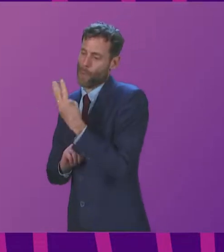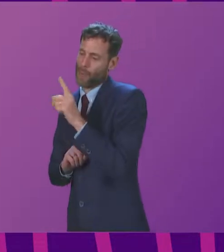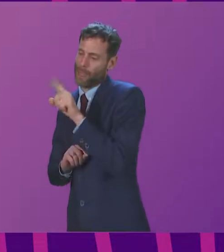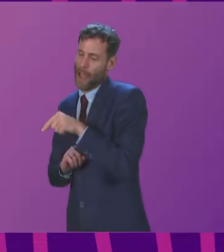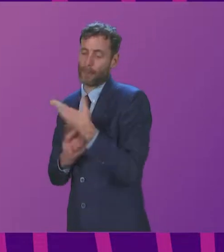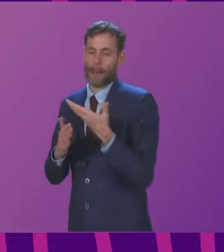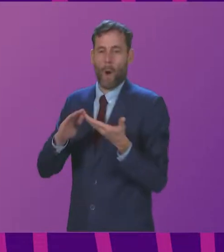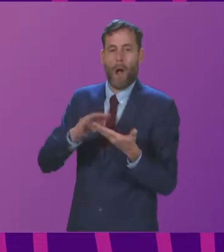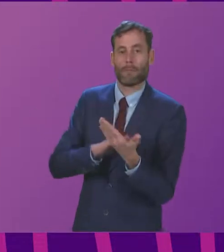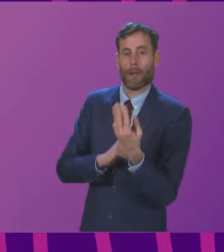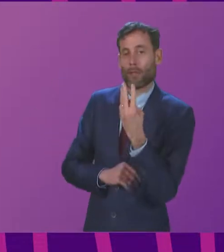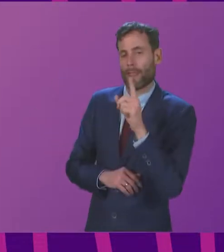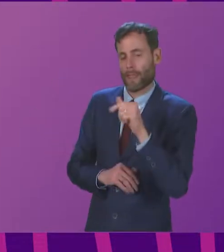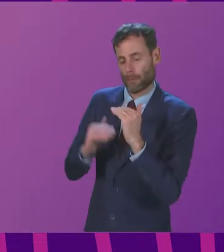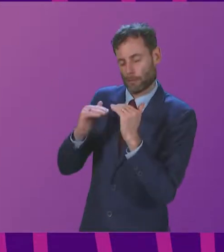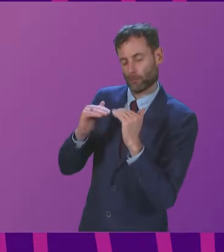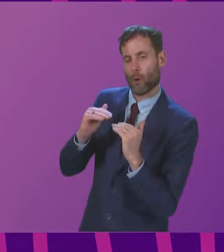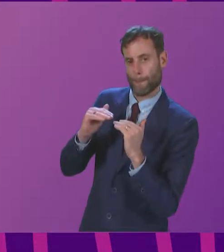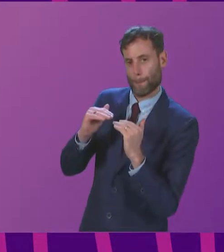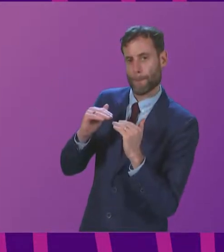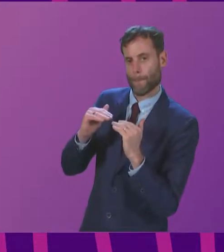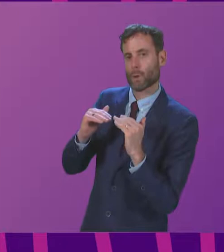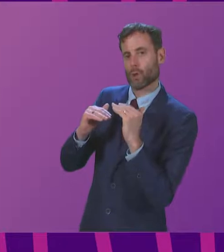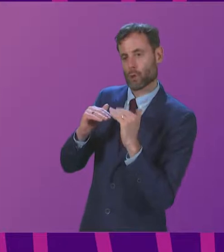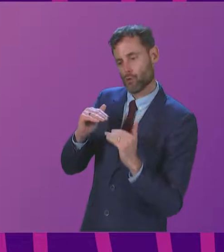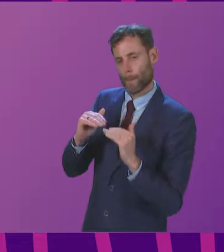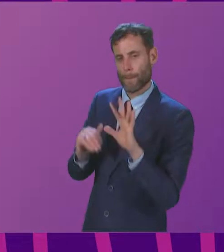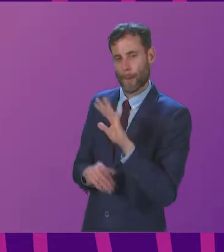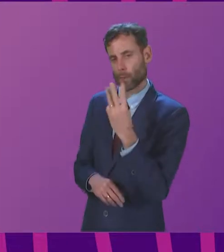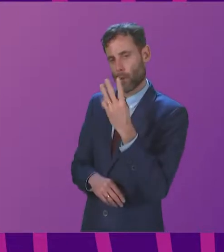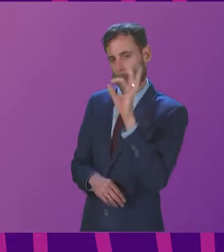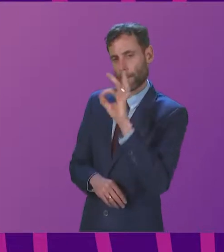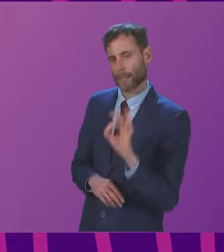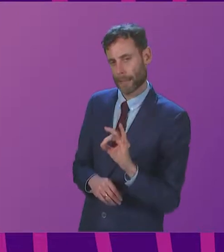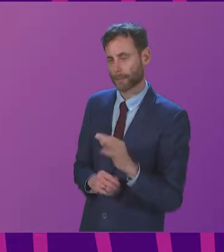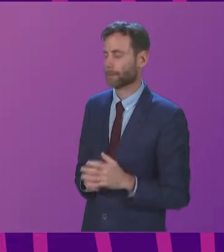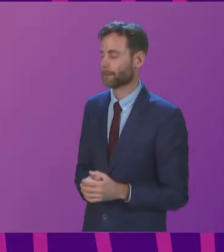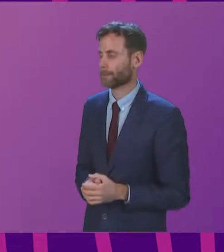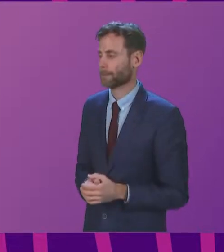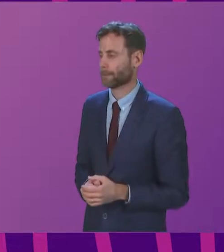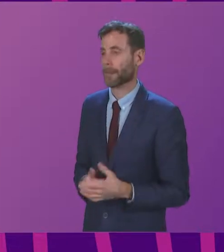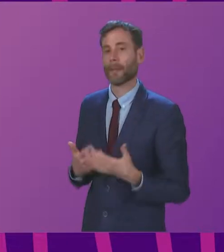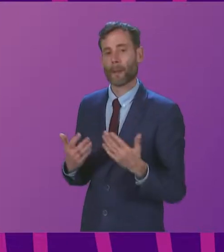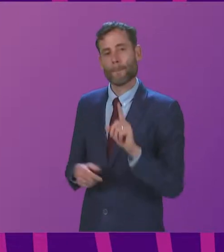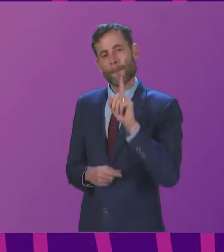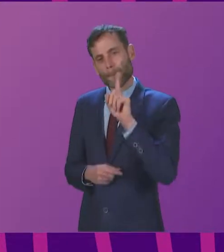under 3,000—a fall of around 3 per cent. However, there continues to be quite a marked variation